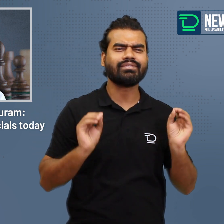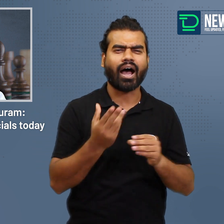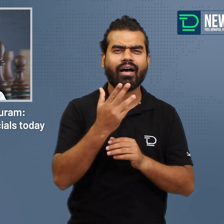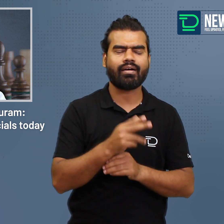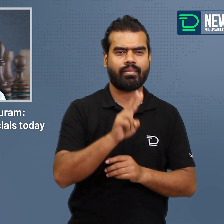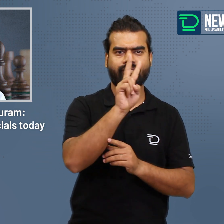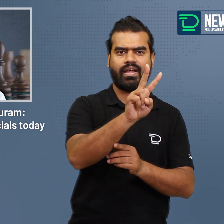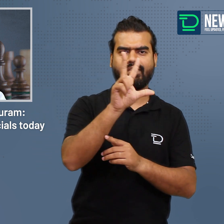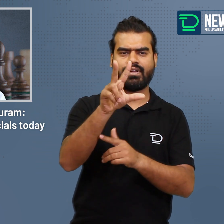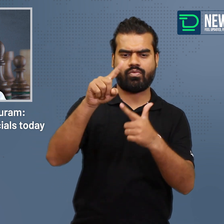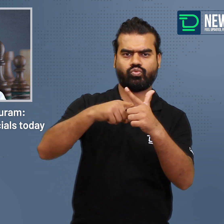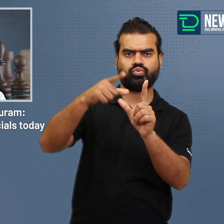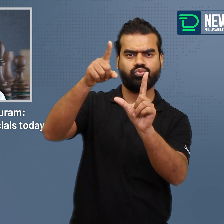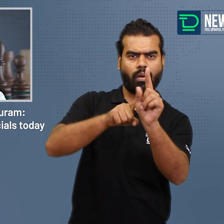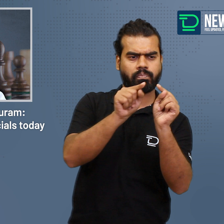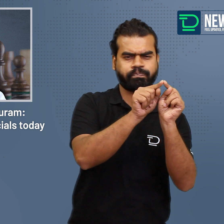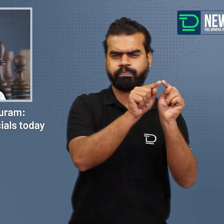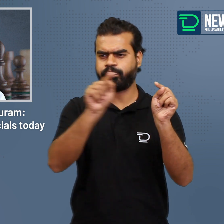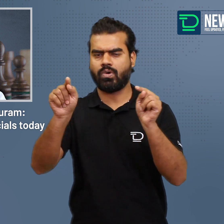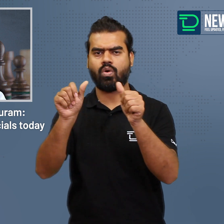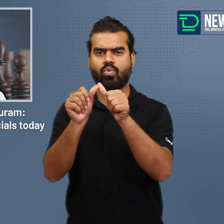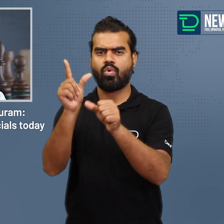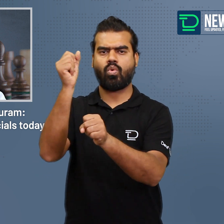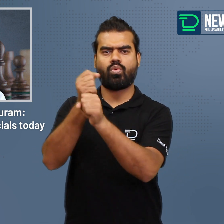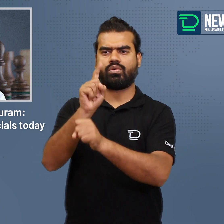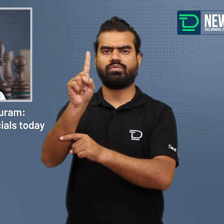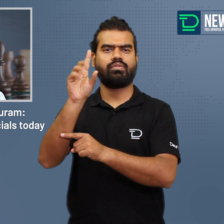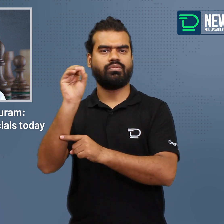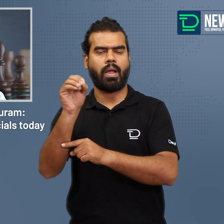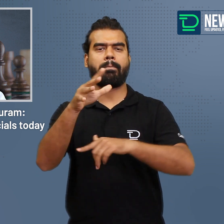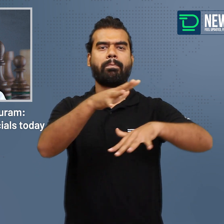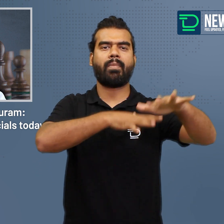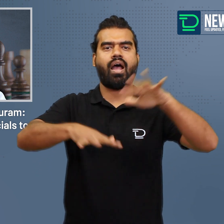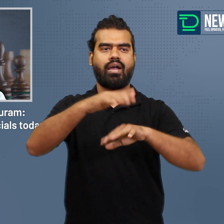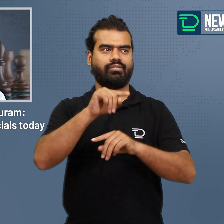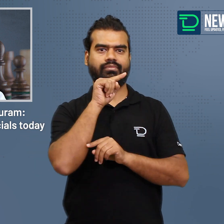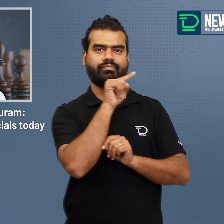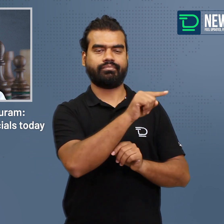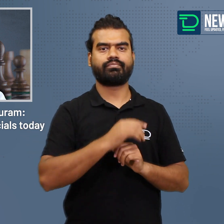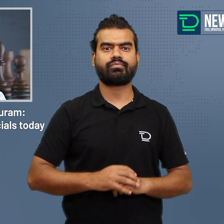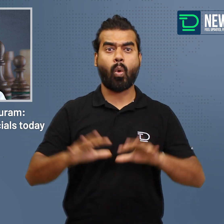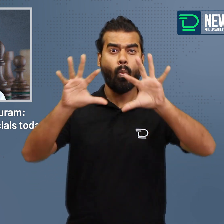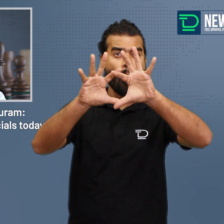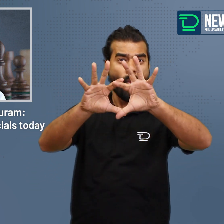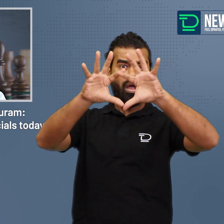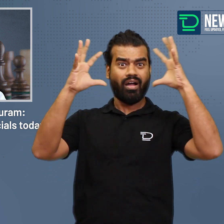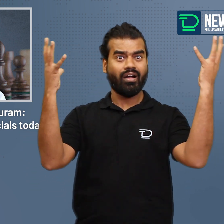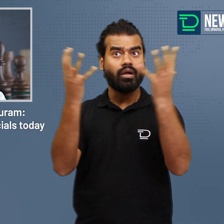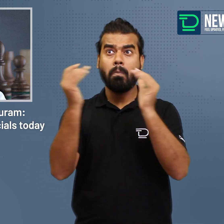Mamallapuram from 28th July to 10th August.